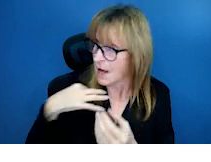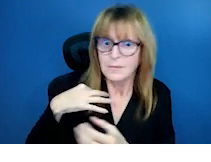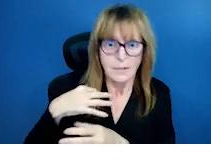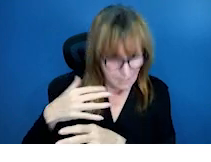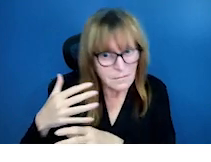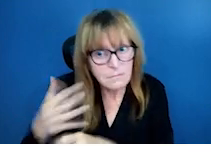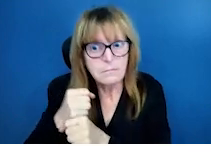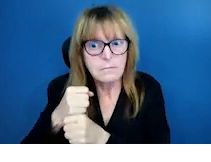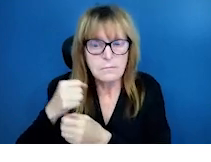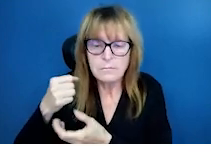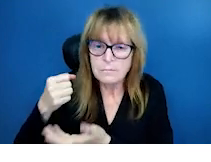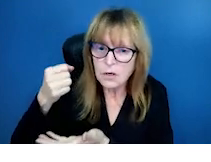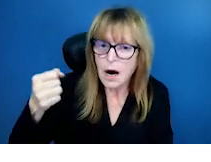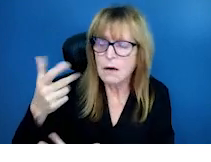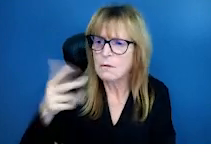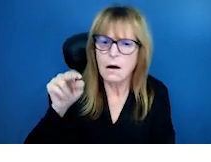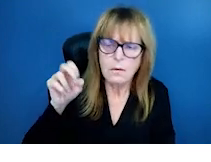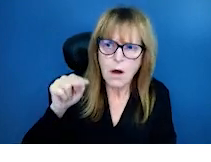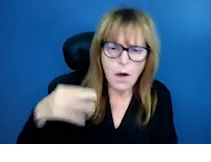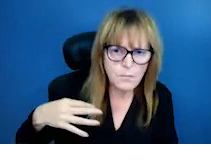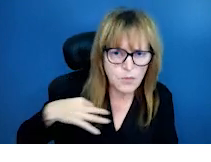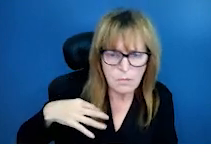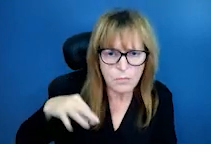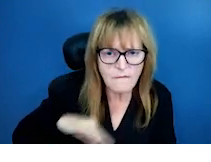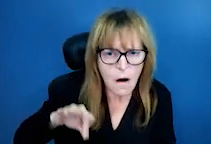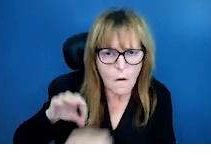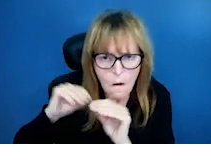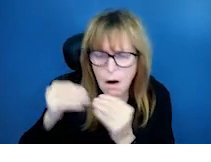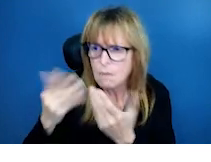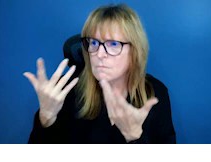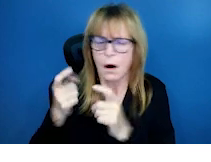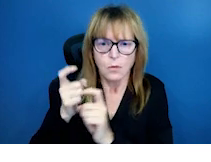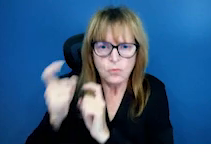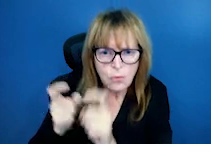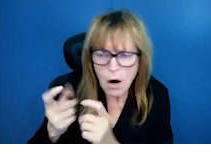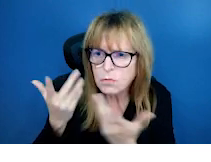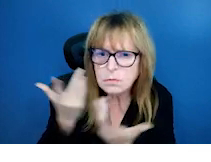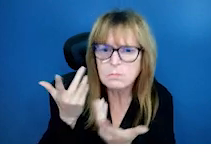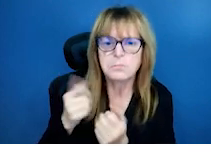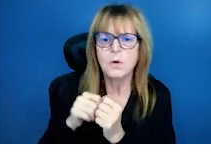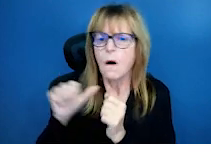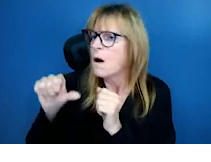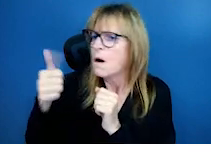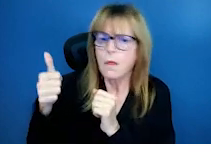other types of community organizations. Some examples of the types of organizations that participate